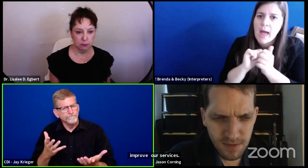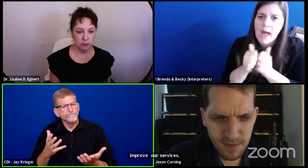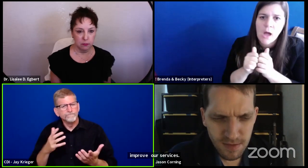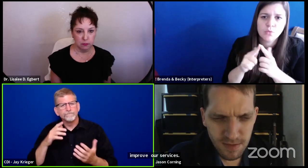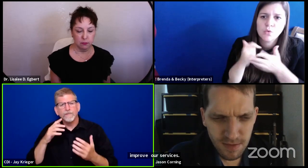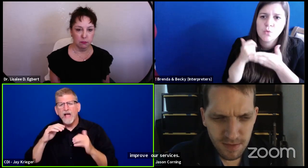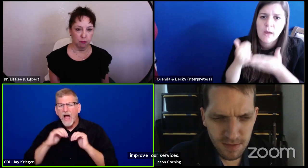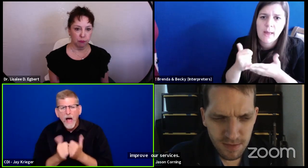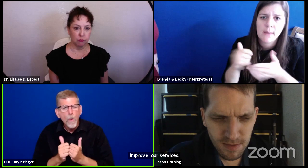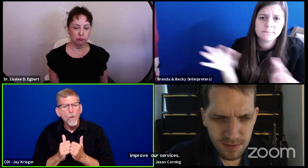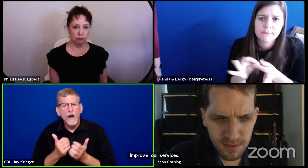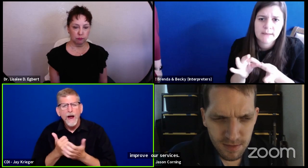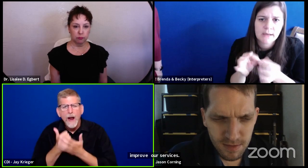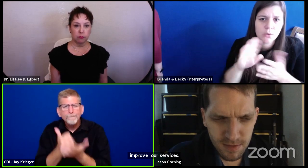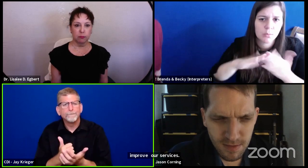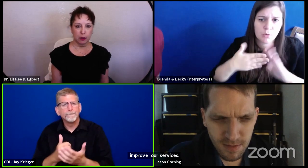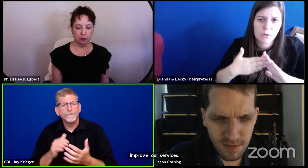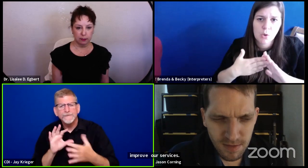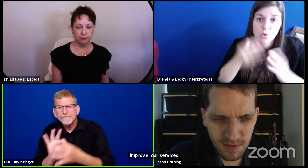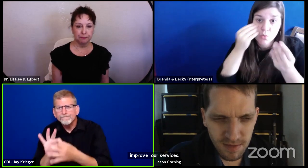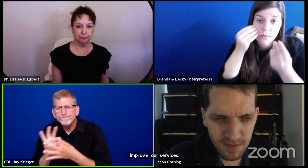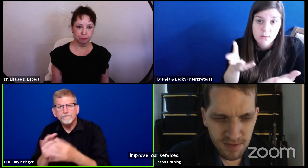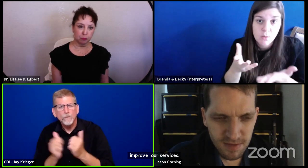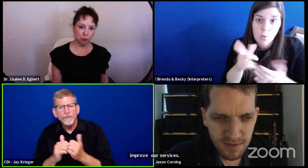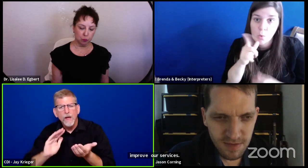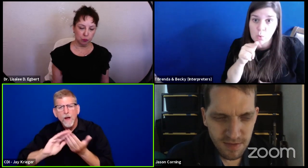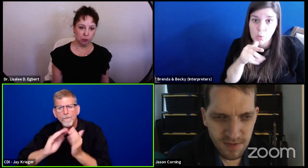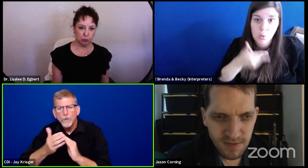let them know who we are as an agency and what we do?